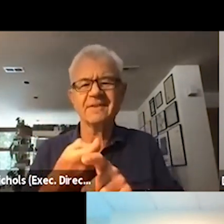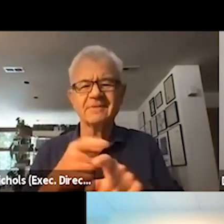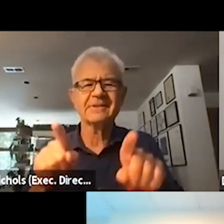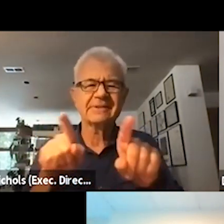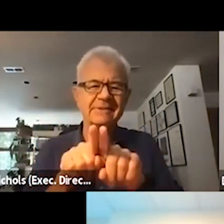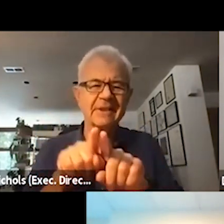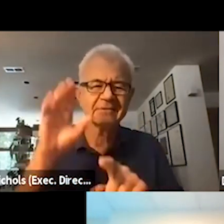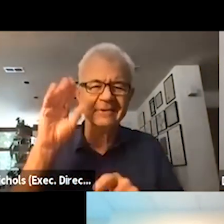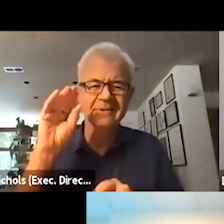Let's go to the next question.